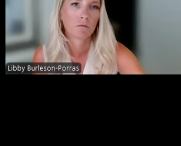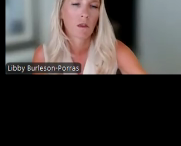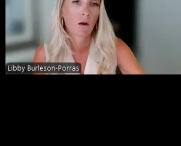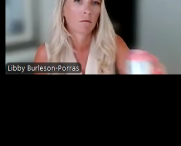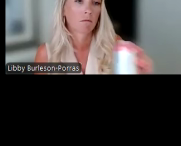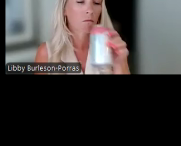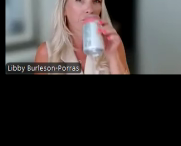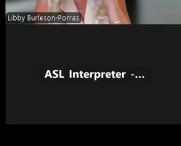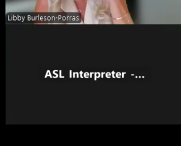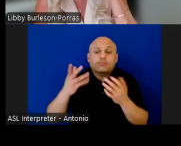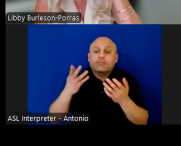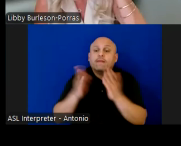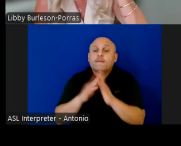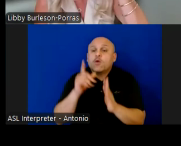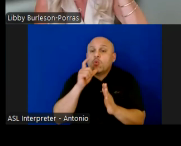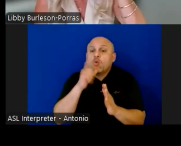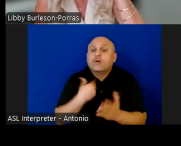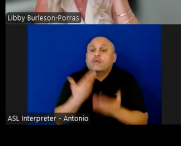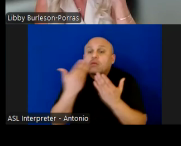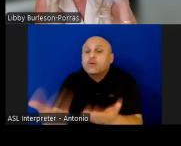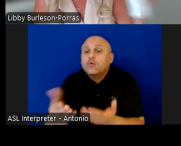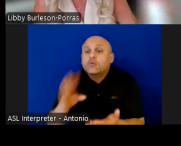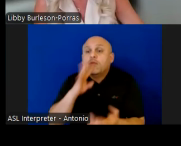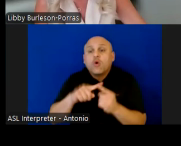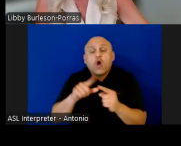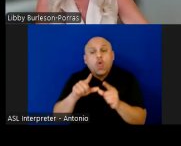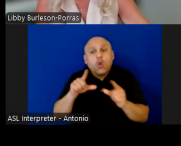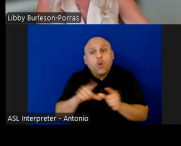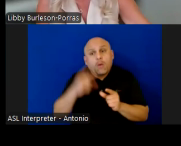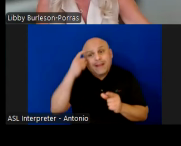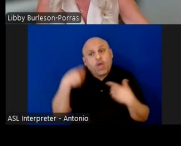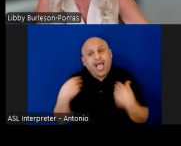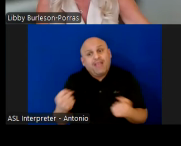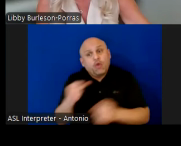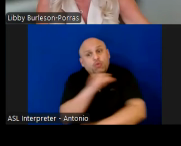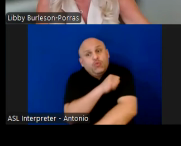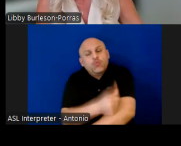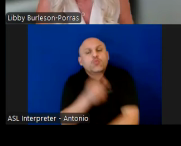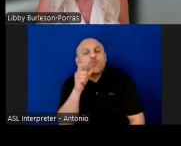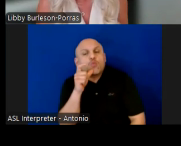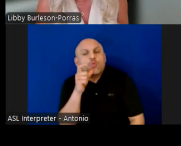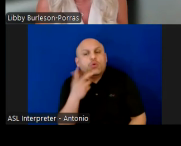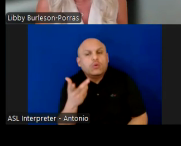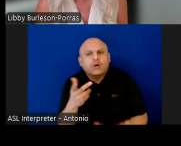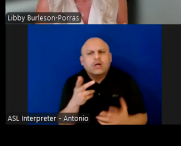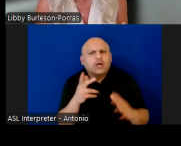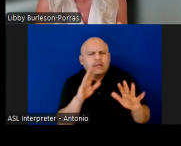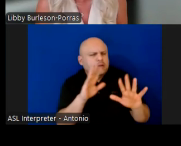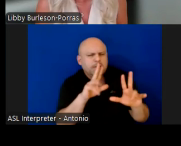So the question was, who do you recommend we speak to with -- at the local mental health authority?